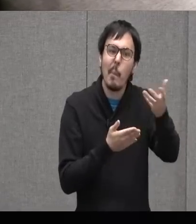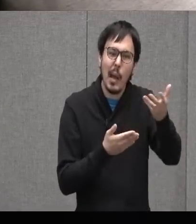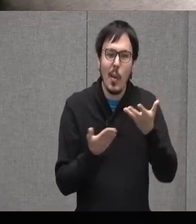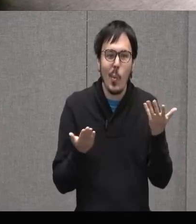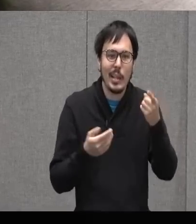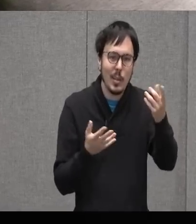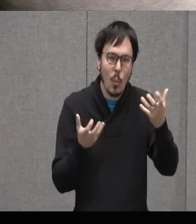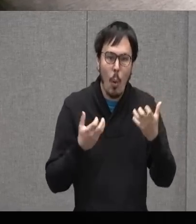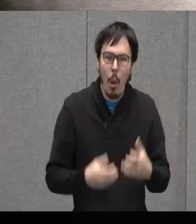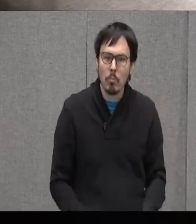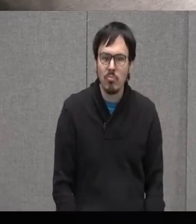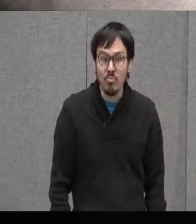That's really important.